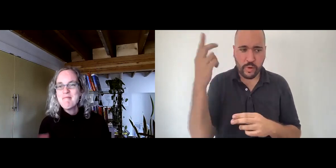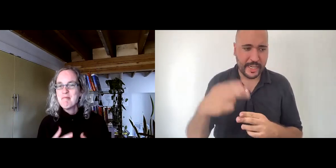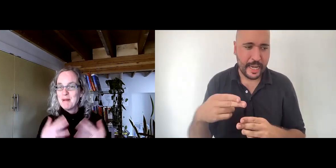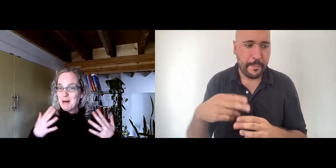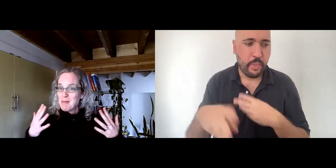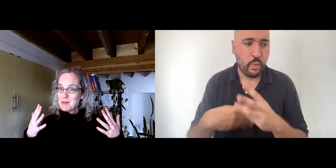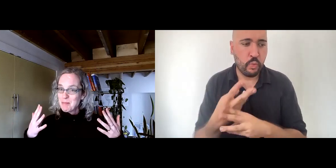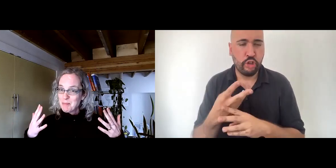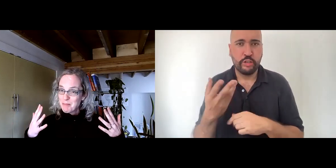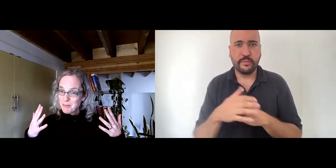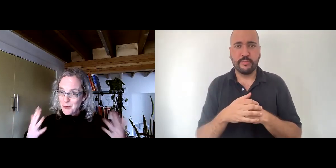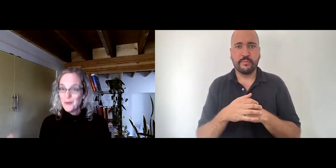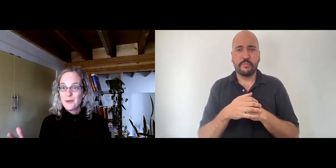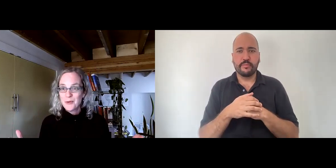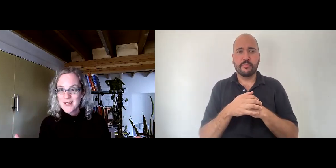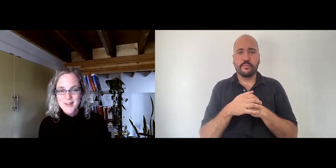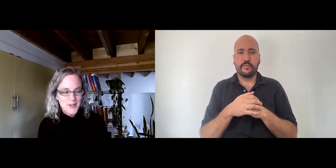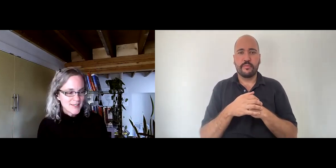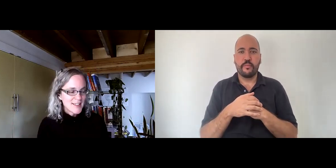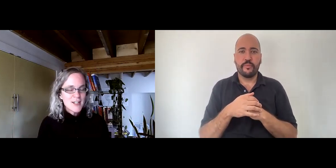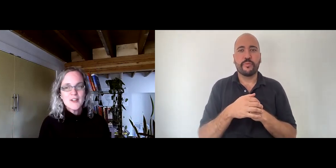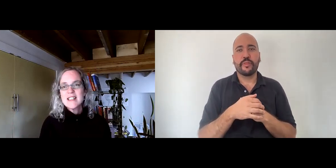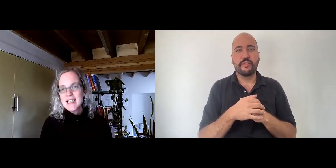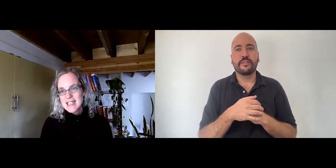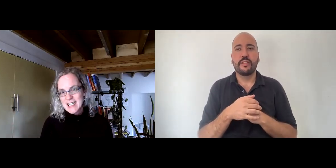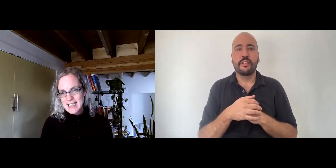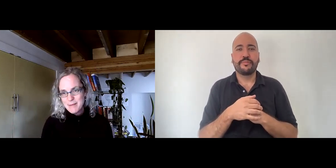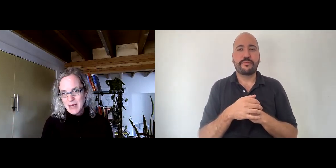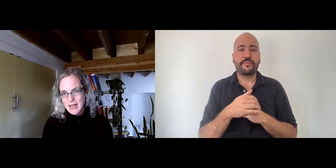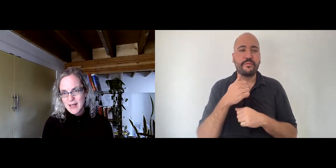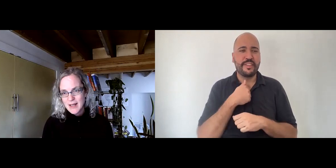But one of those cool rules in the world called 1,619 B.